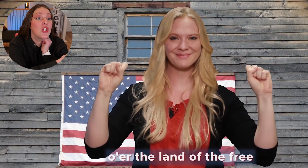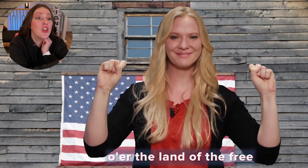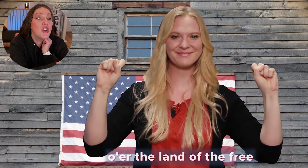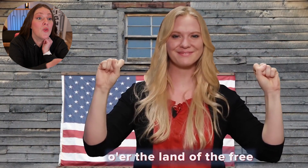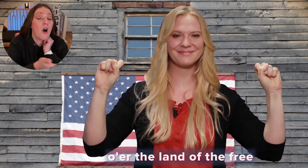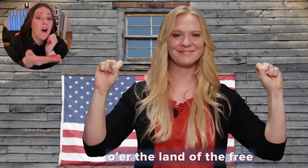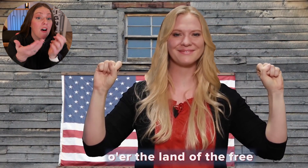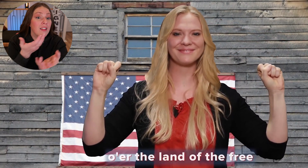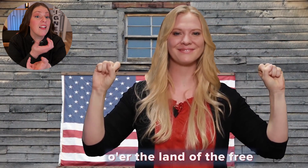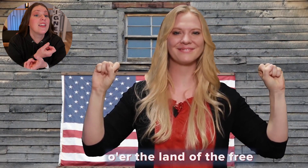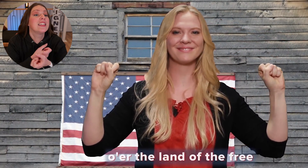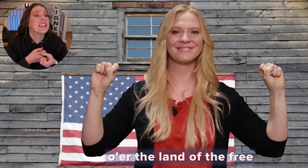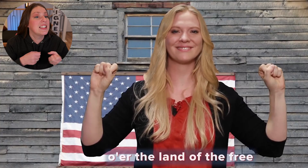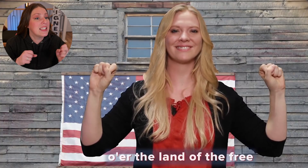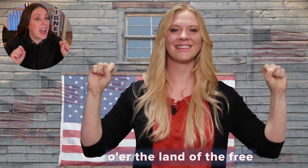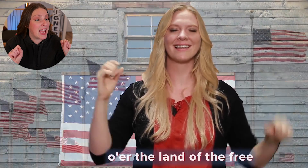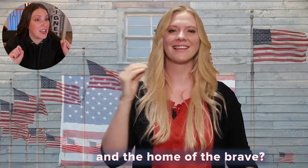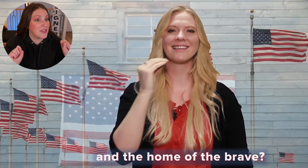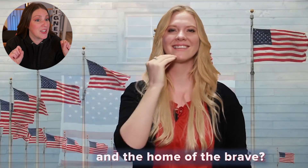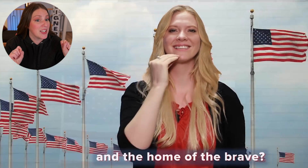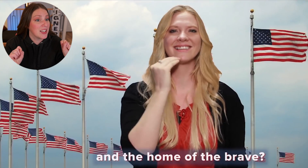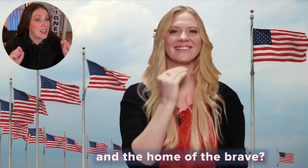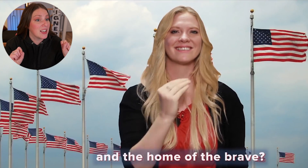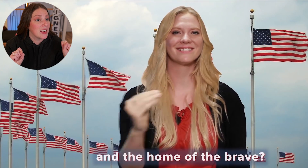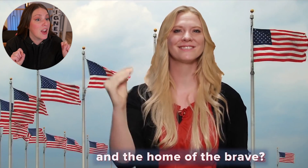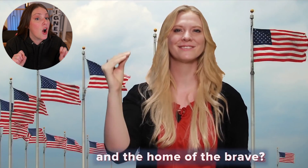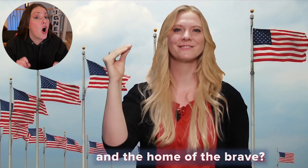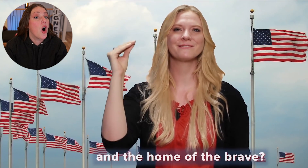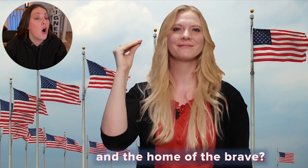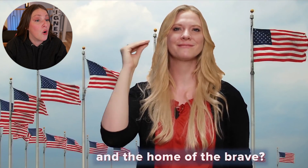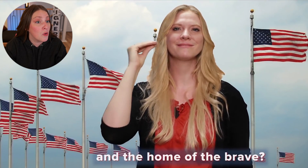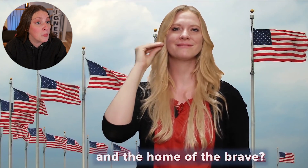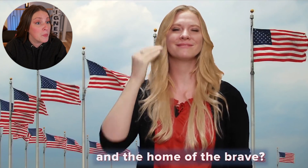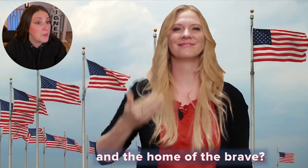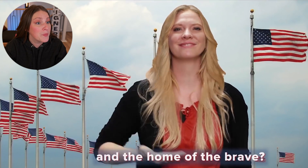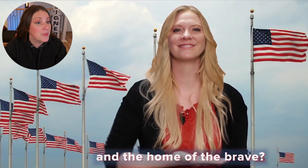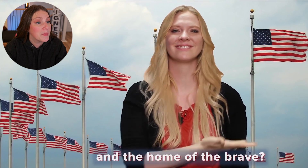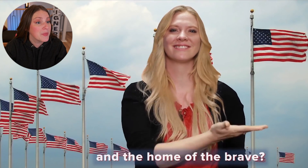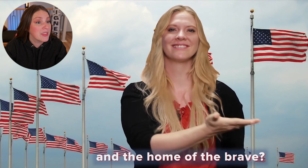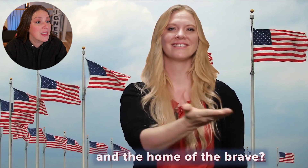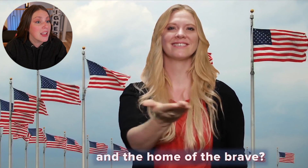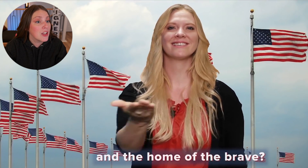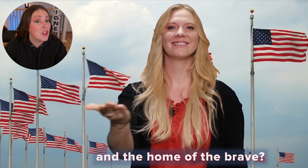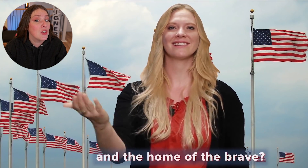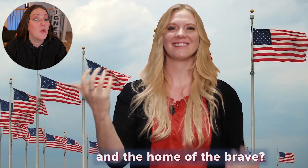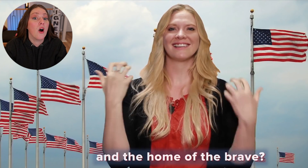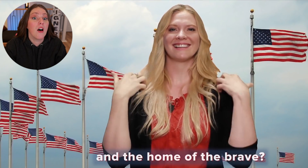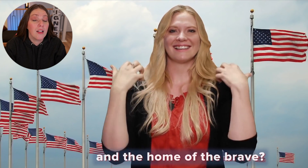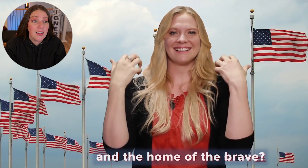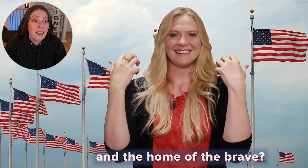You all save home. You all